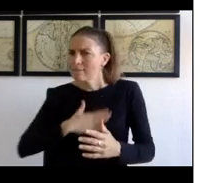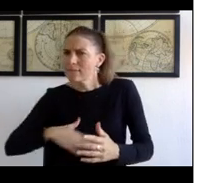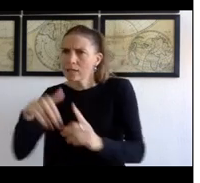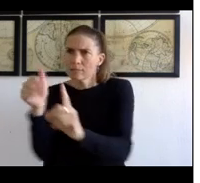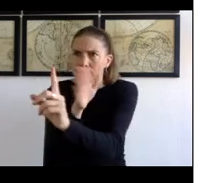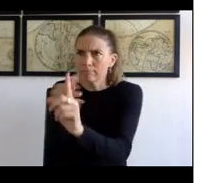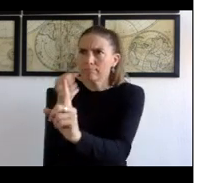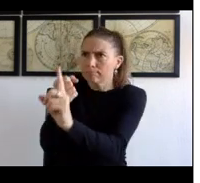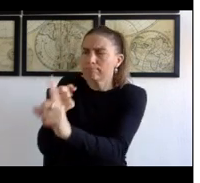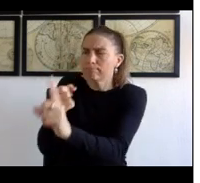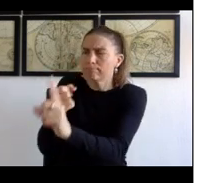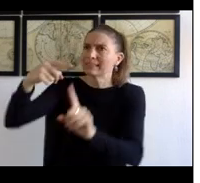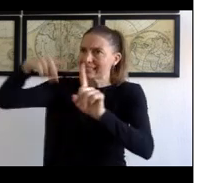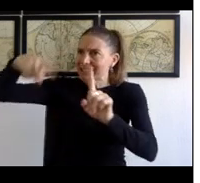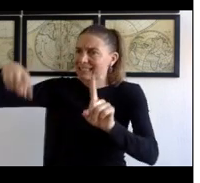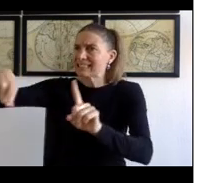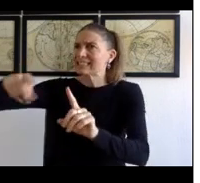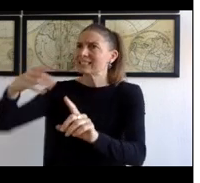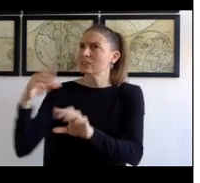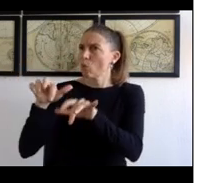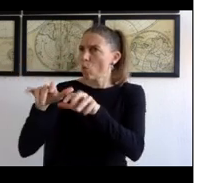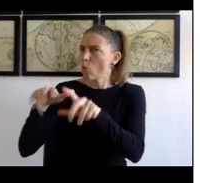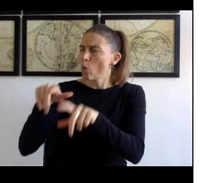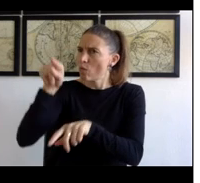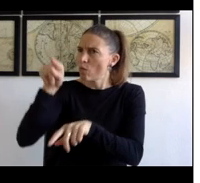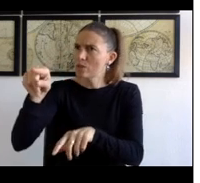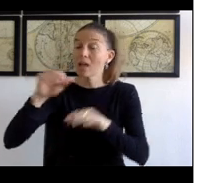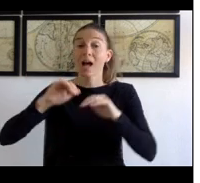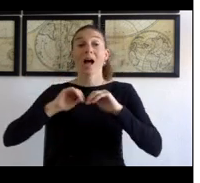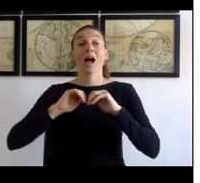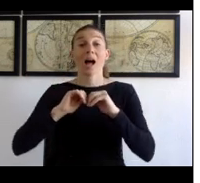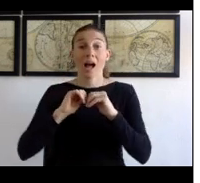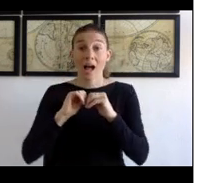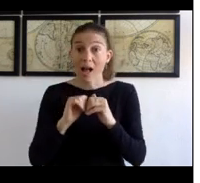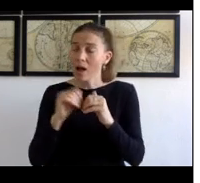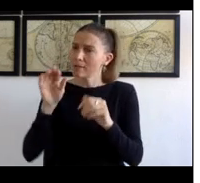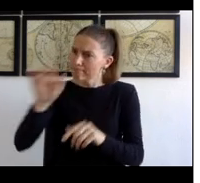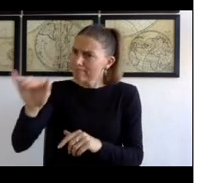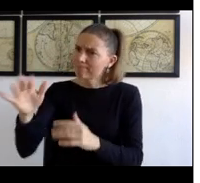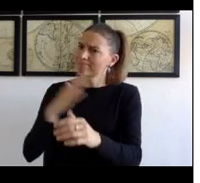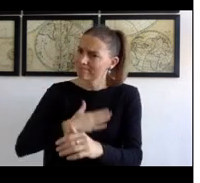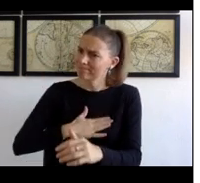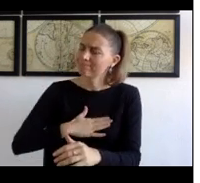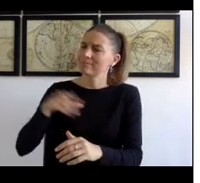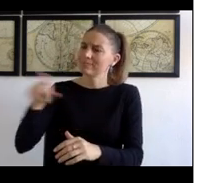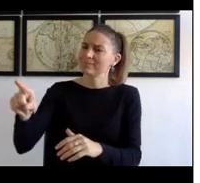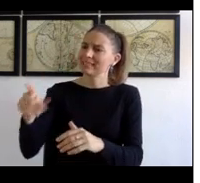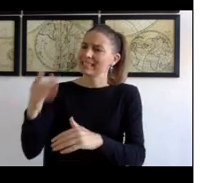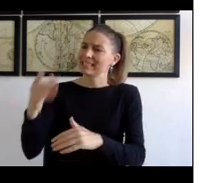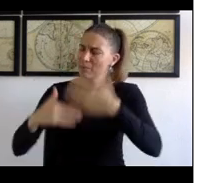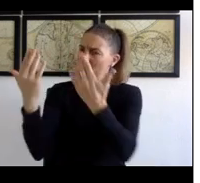to collect the disaggregated data by disability, by for example, the Washington Group module.